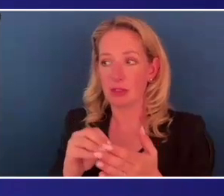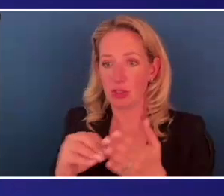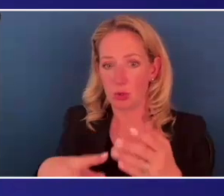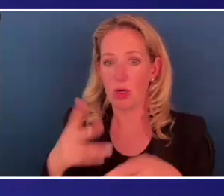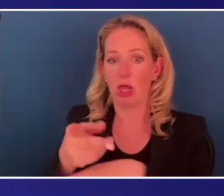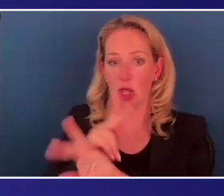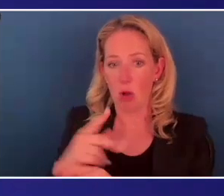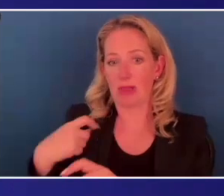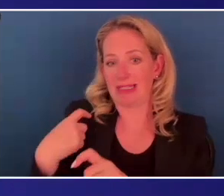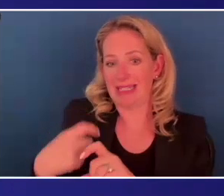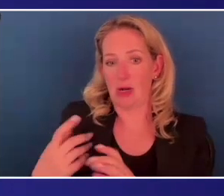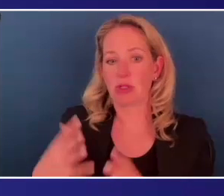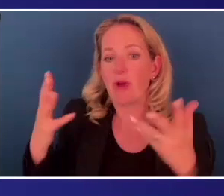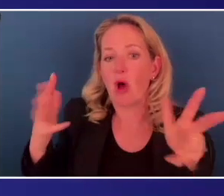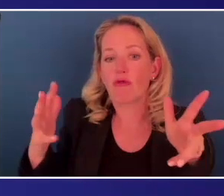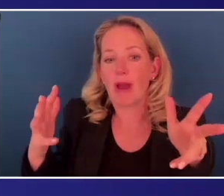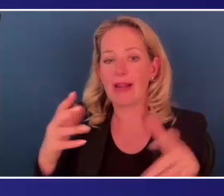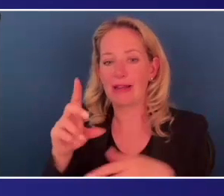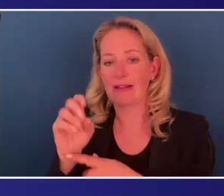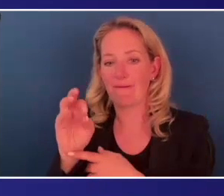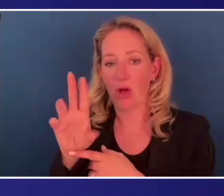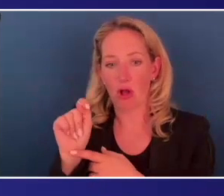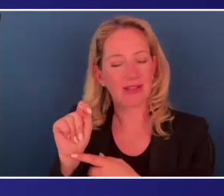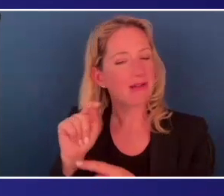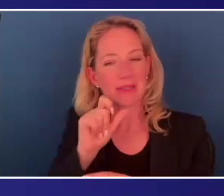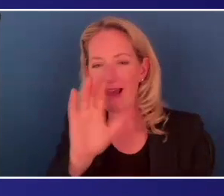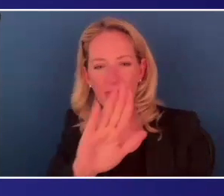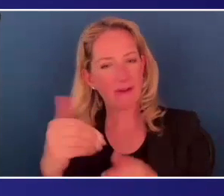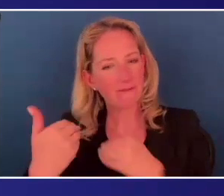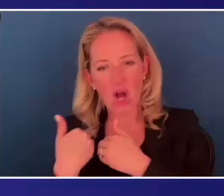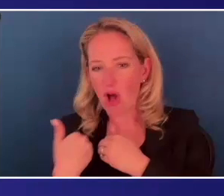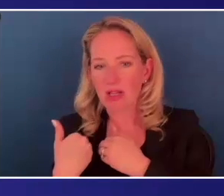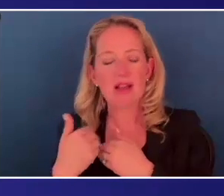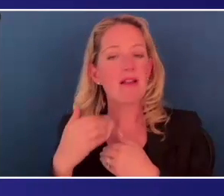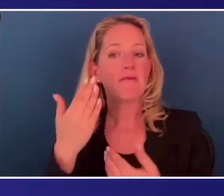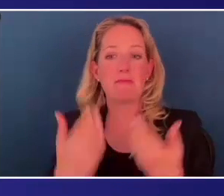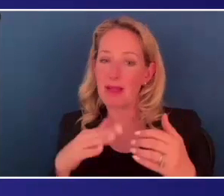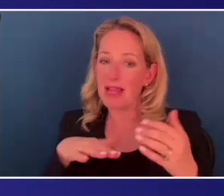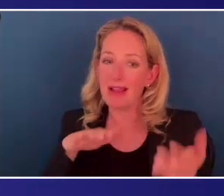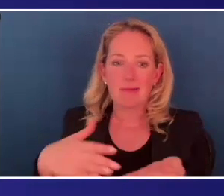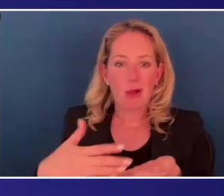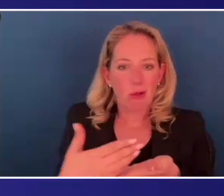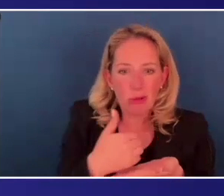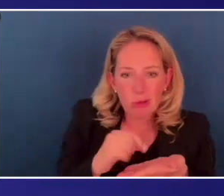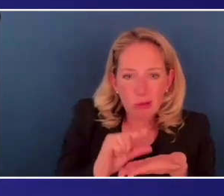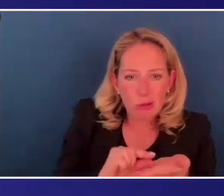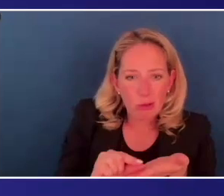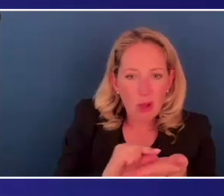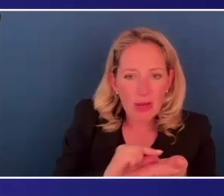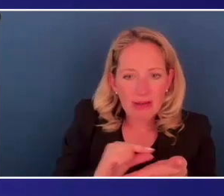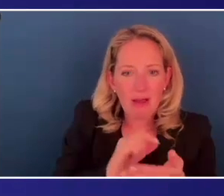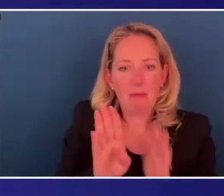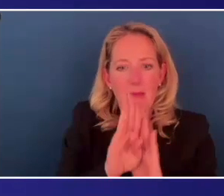These are more likely come from low income backgrounds. You're the 1st in your family. Gradually college have limited resources and guidance.